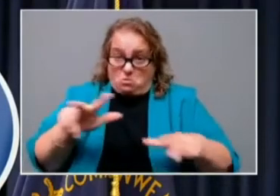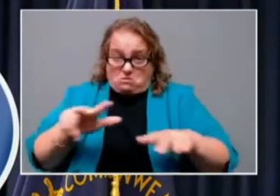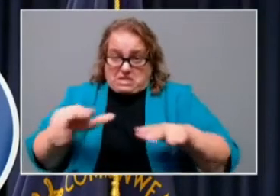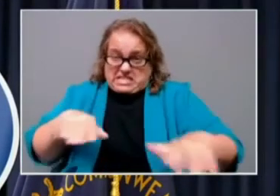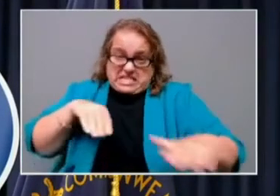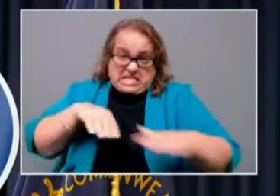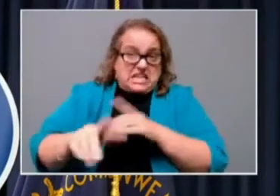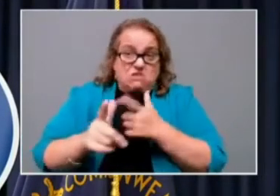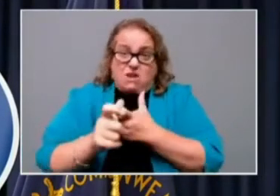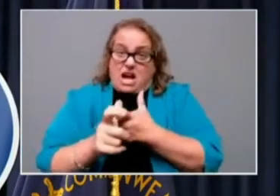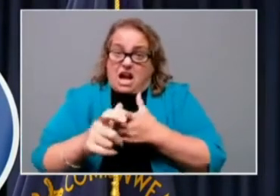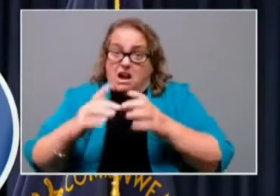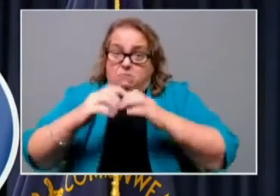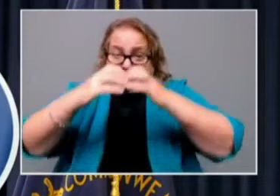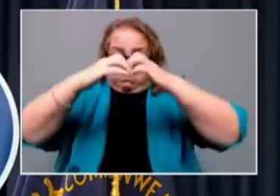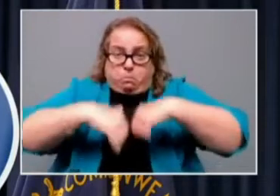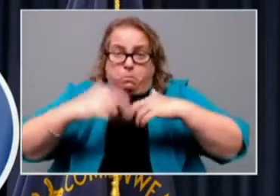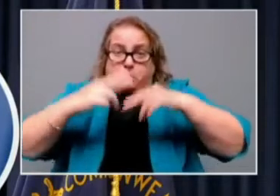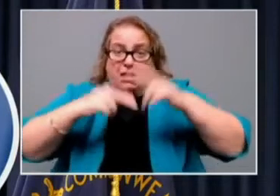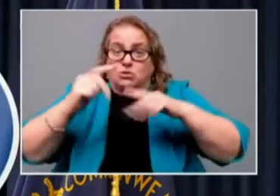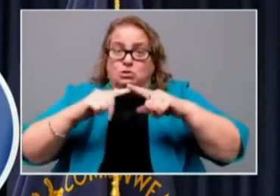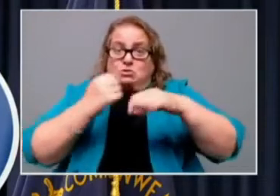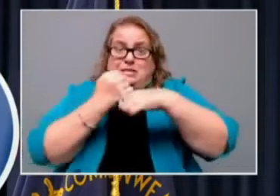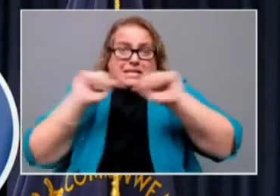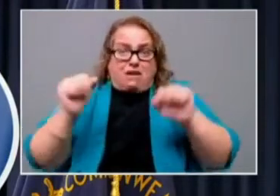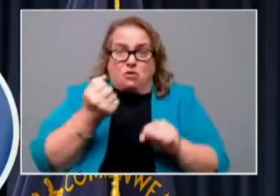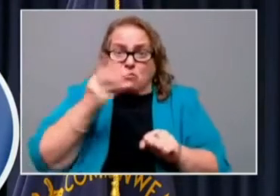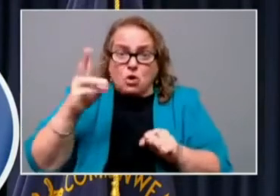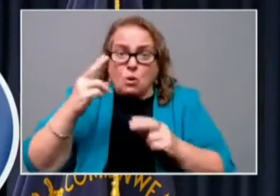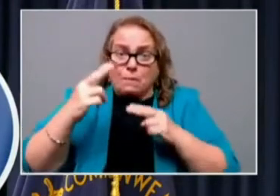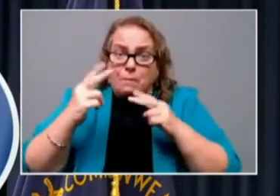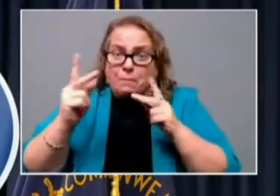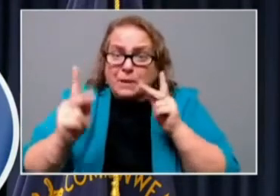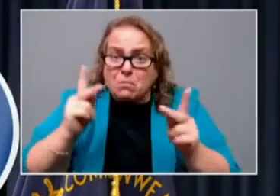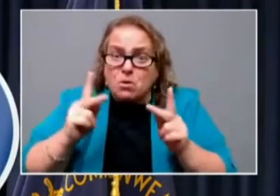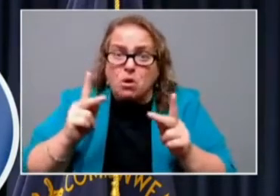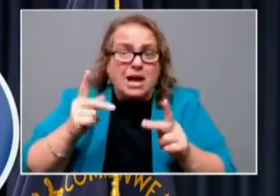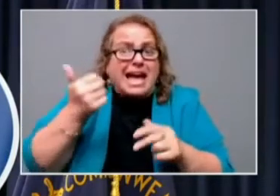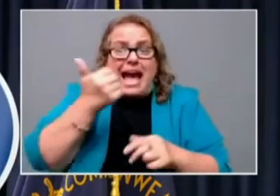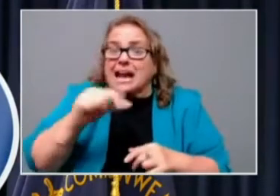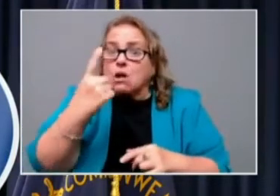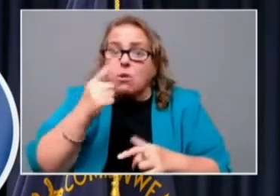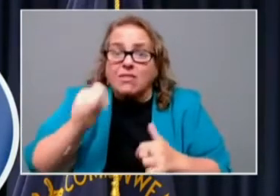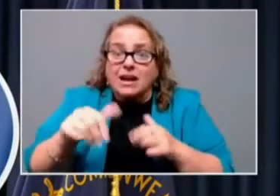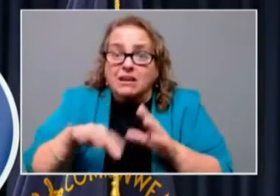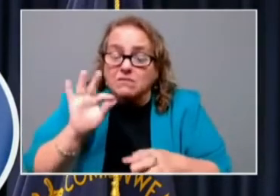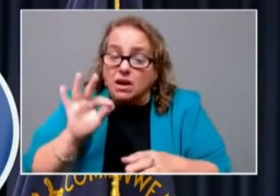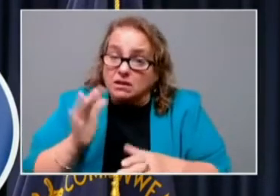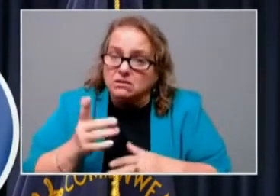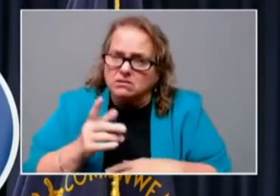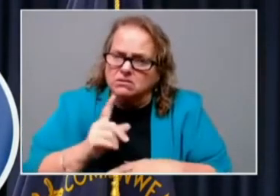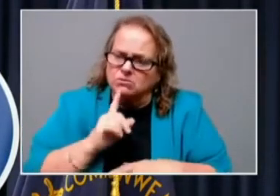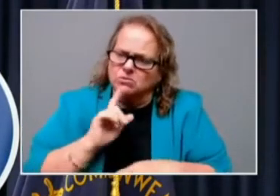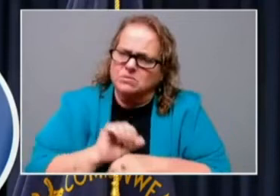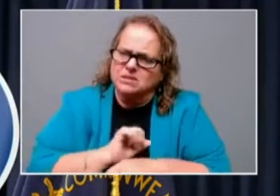save a few people anyone they can find surely we can do this to save tens of